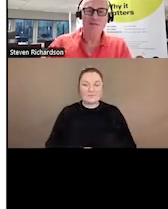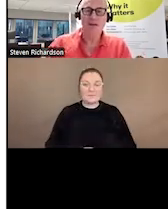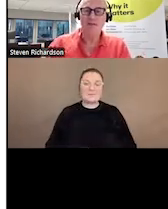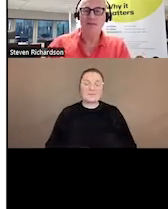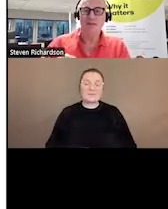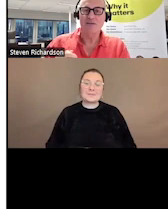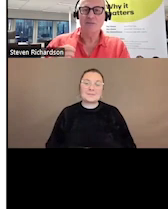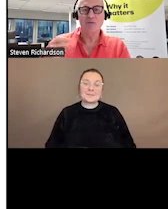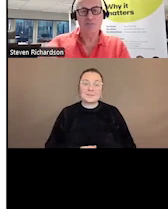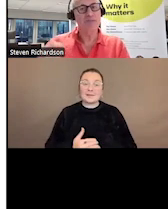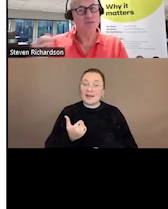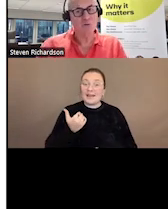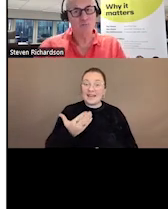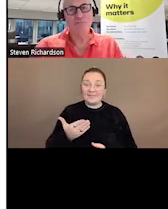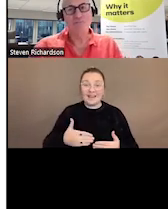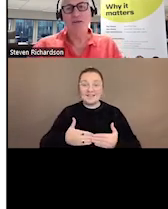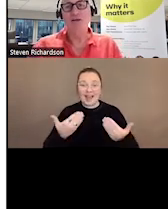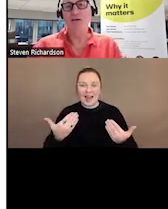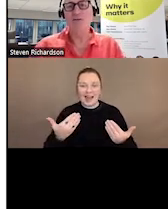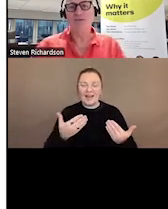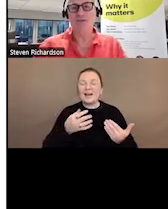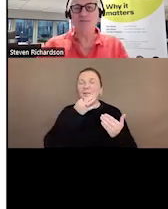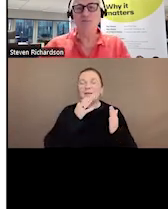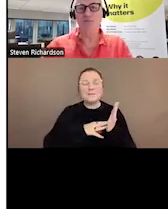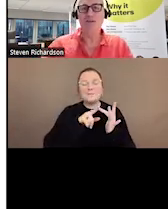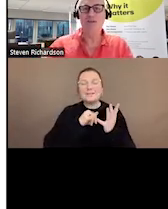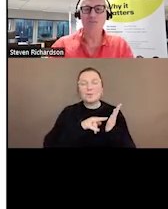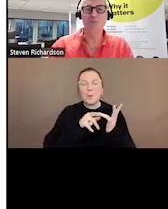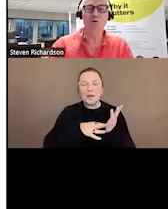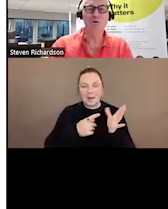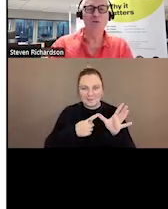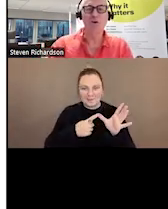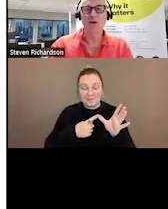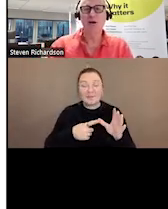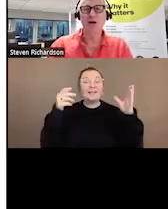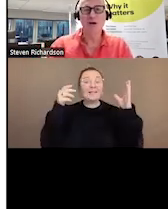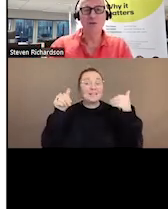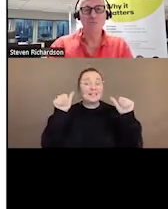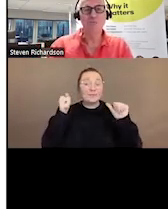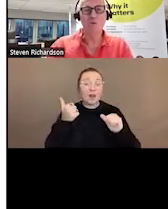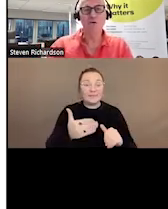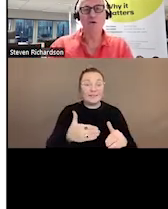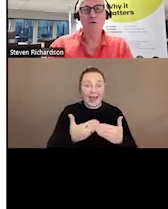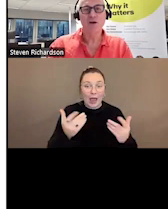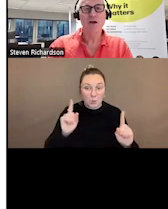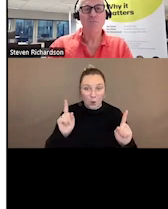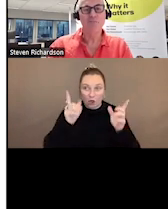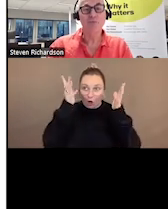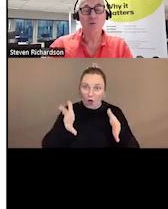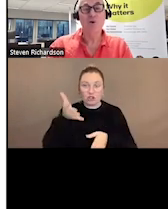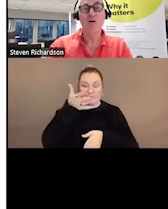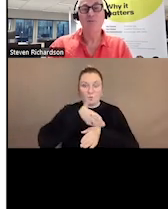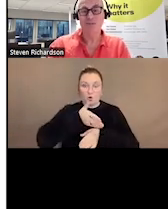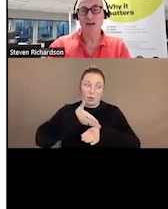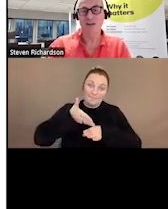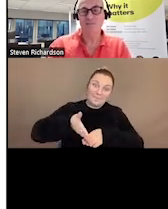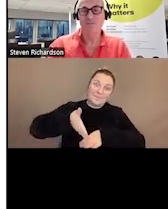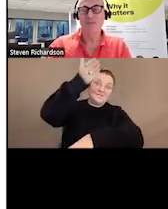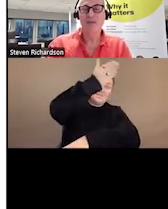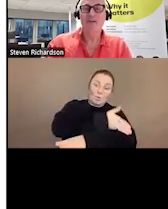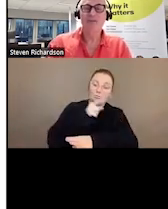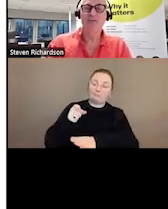Day is a bit of a misnomer. A successful Giving Day is built on a lot of work before the day.